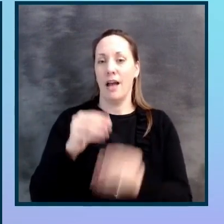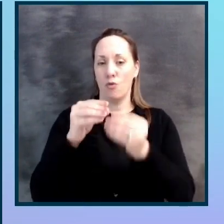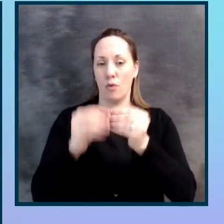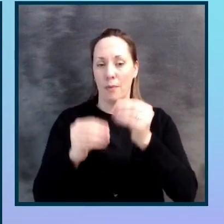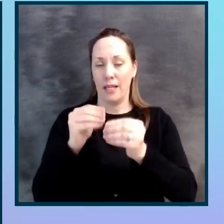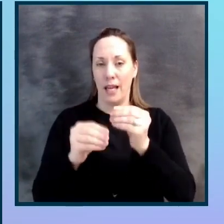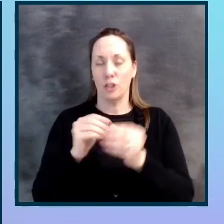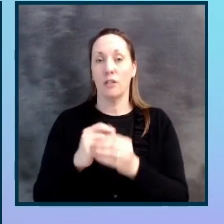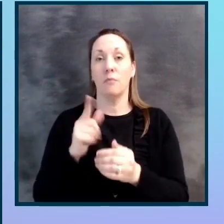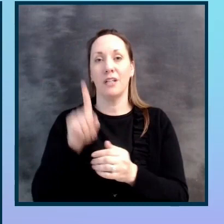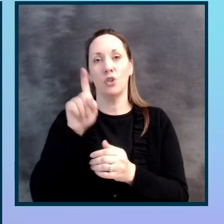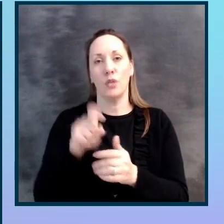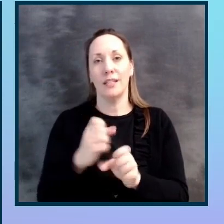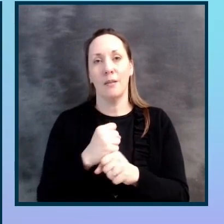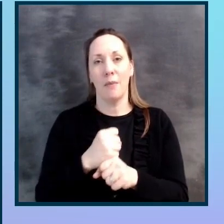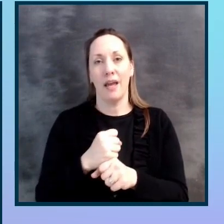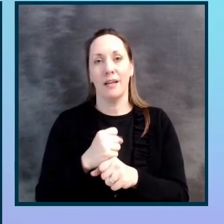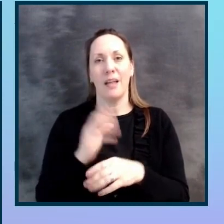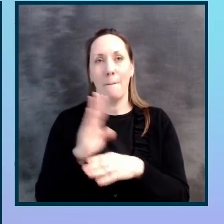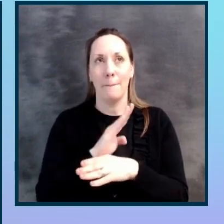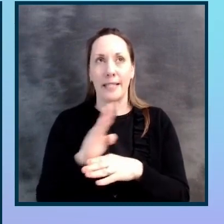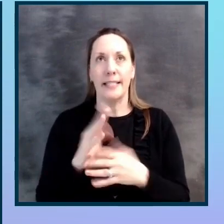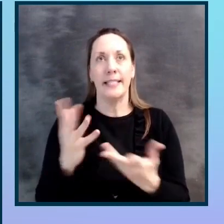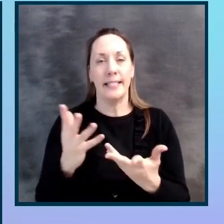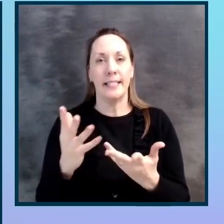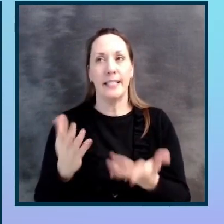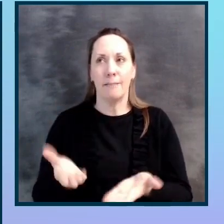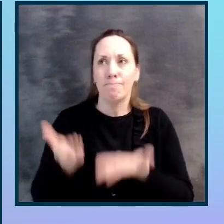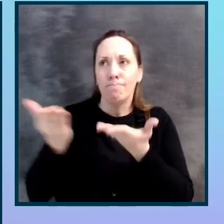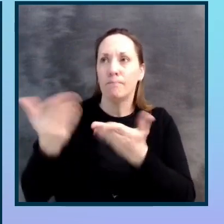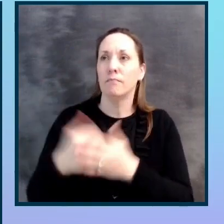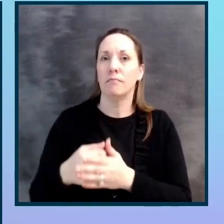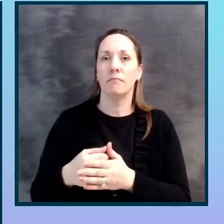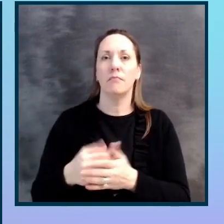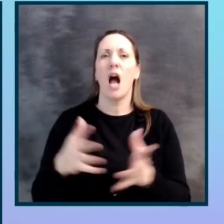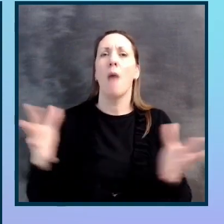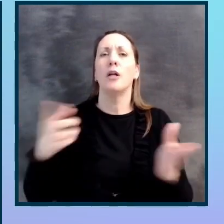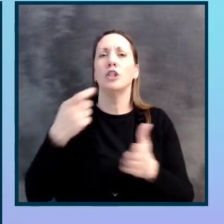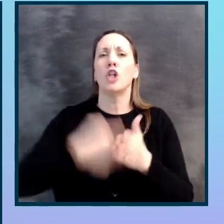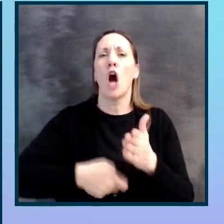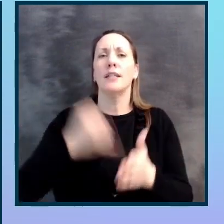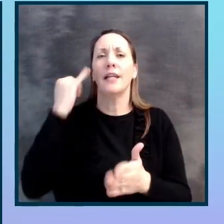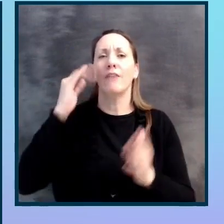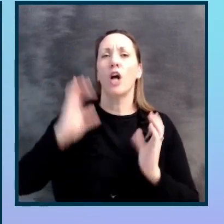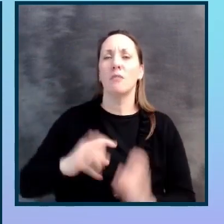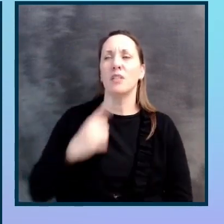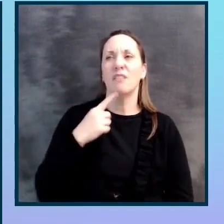because you need to make those business cases. What does it cost if a customer says, "You know, you need to fix this